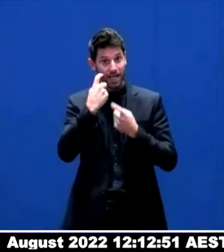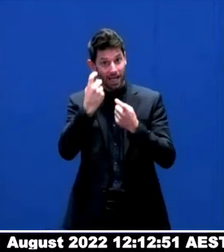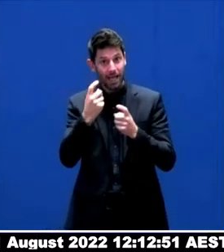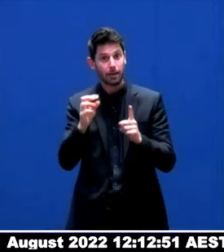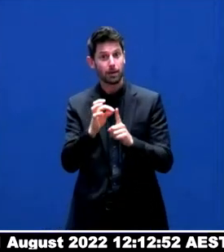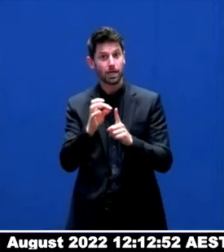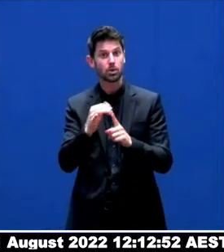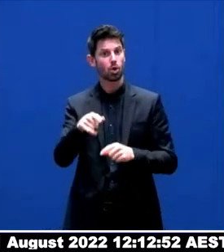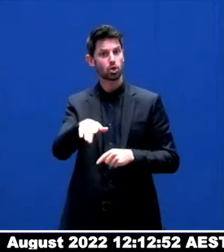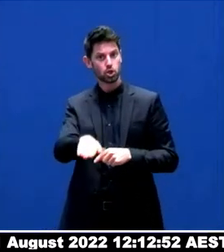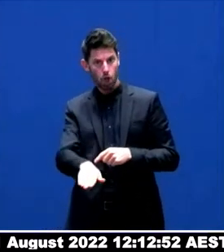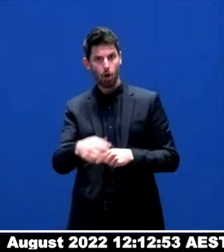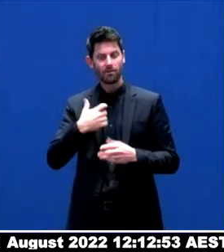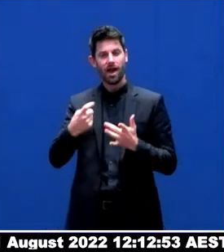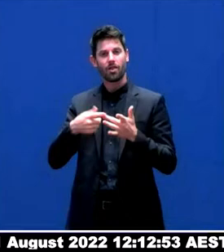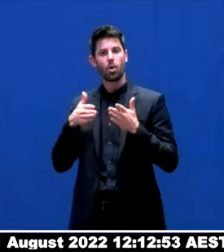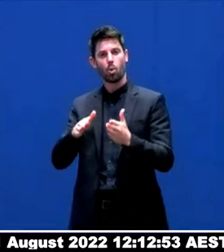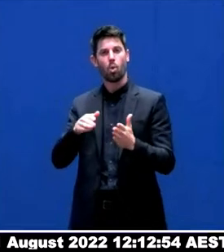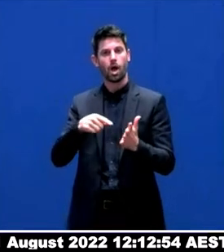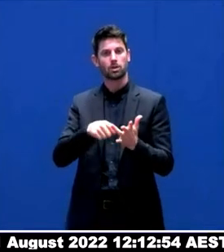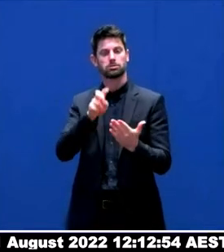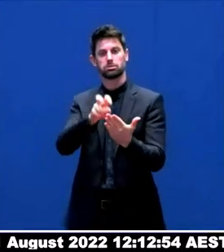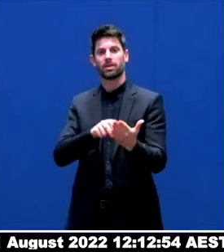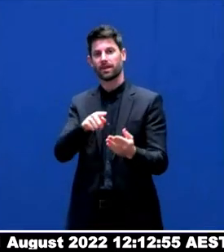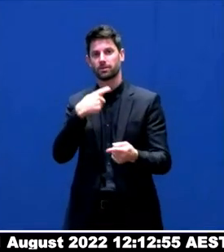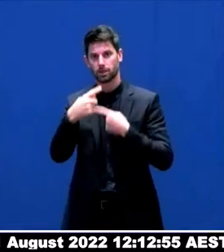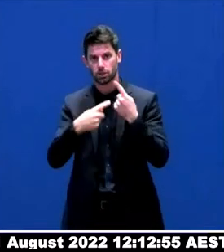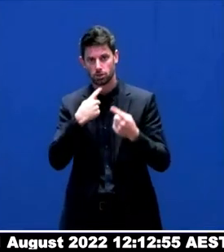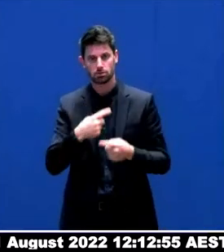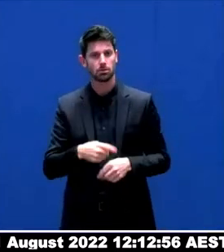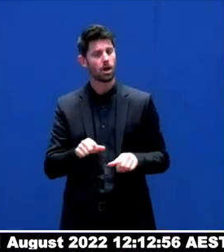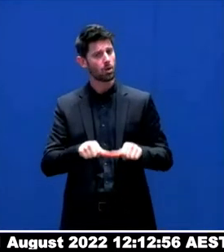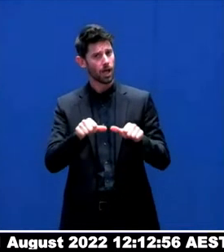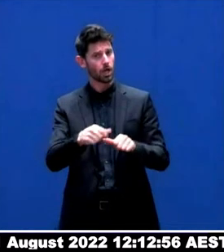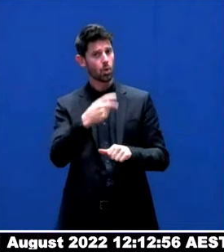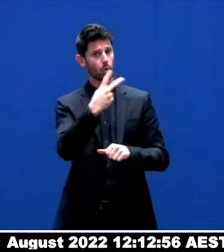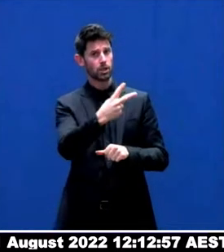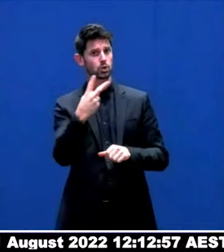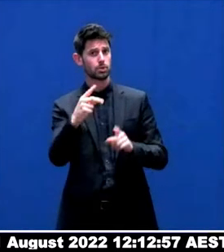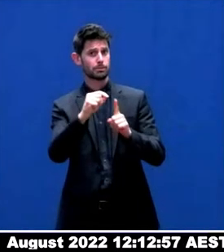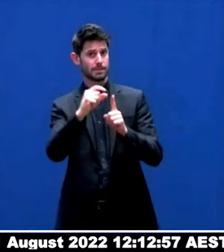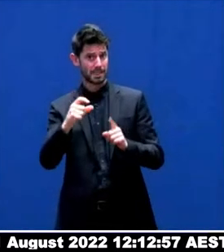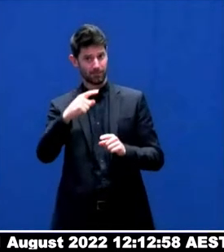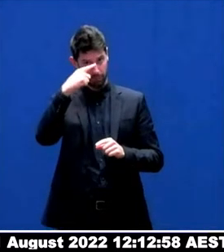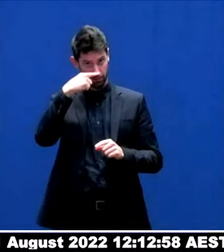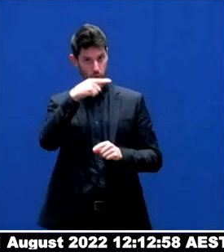And for the 22 percent of people who you treat as people with a disability,